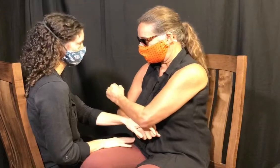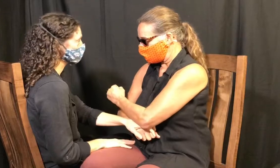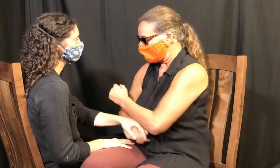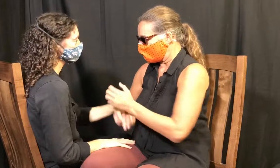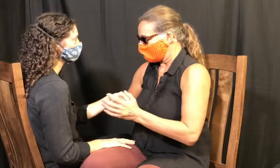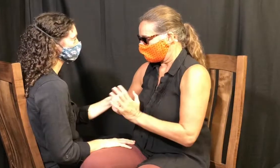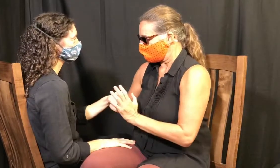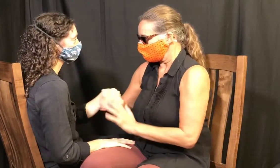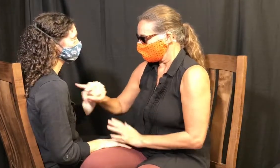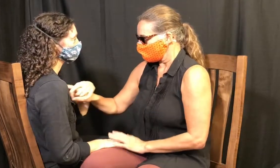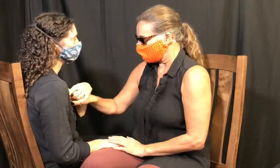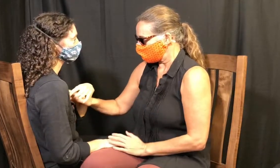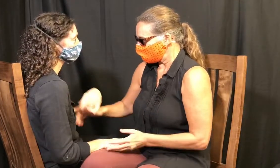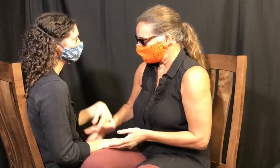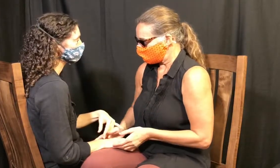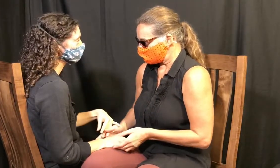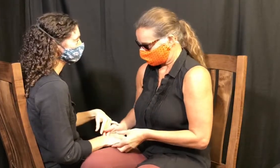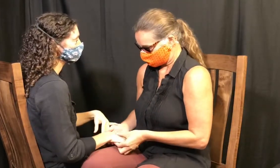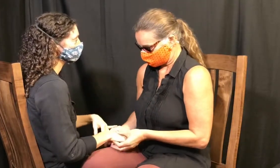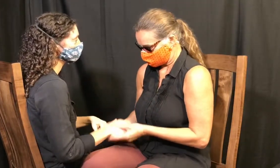and fosters their autonomy and self-sufficiency.